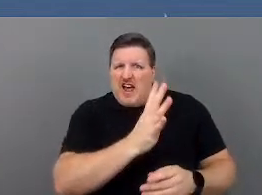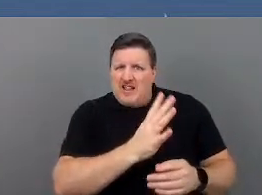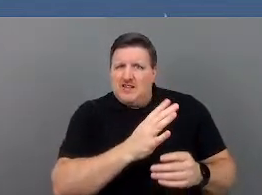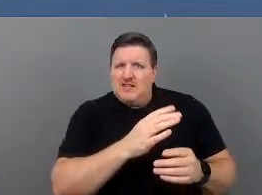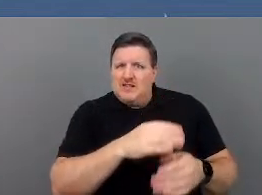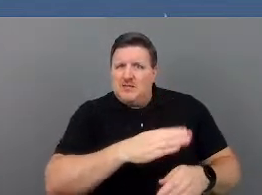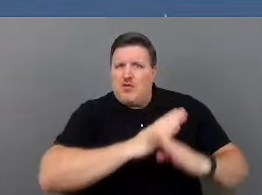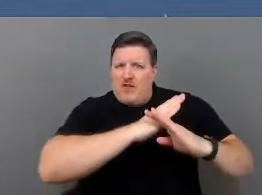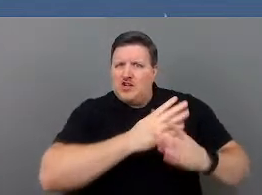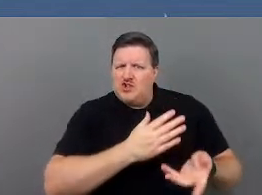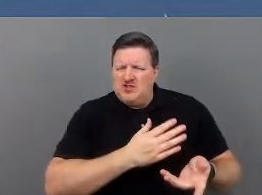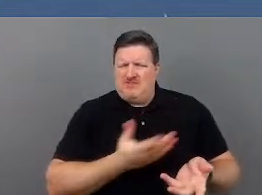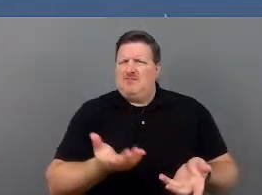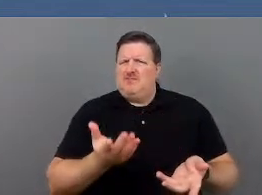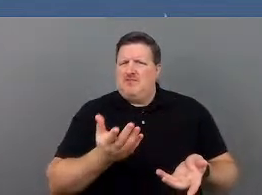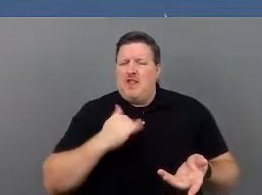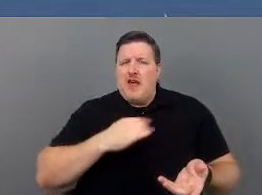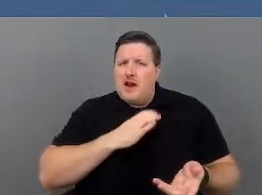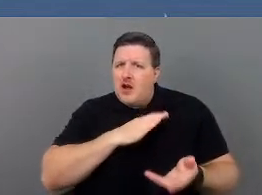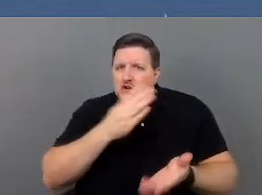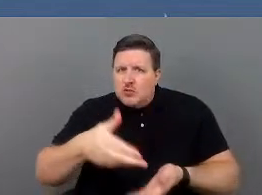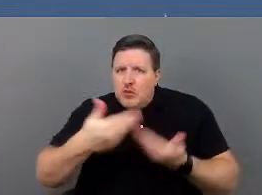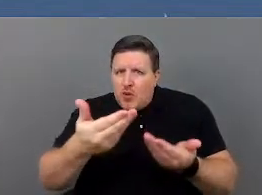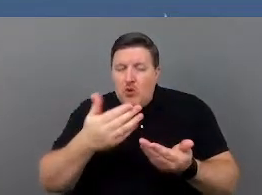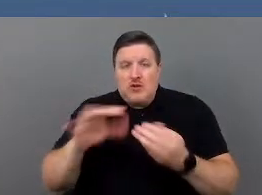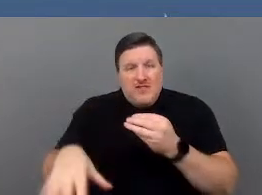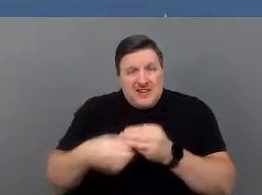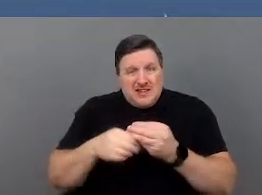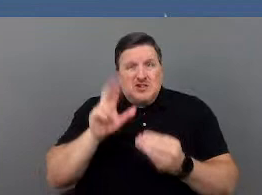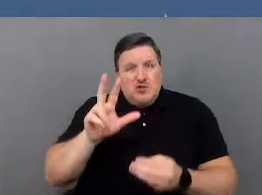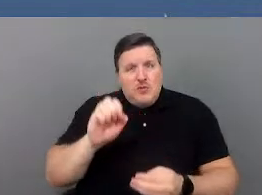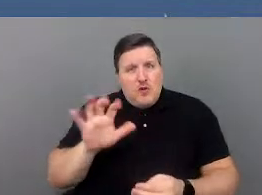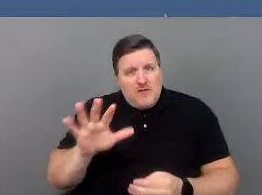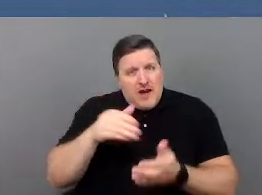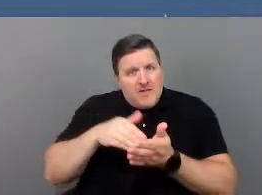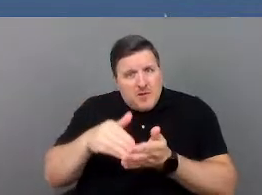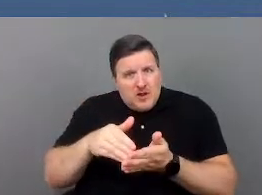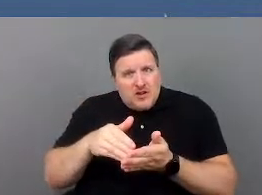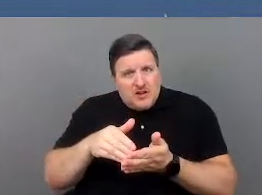THIS COUNCIL'S PROPOSED AMENDMENT OF AN ADDITIONAL $3.5 MILLION IS A GREAT START, BUT IT'S JUST A START.